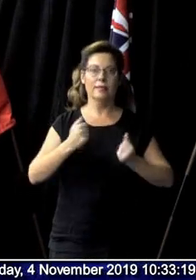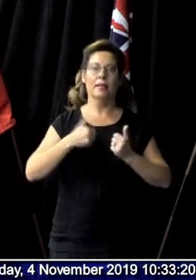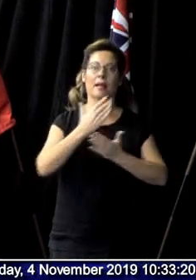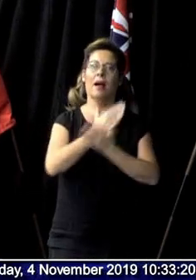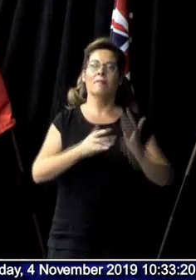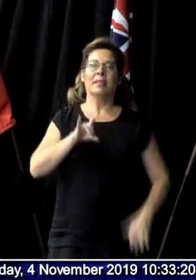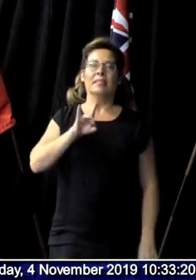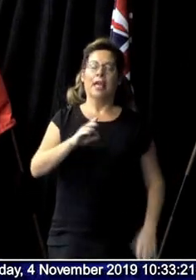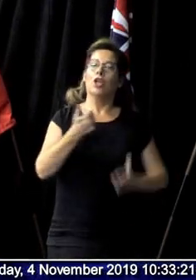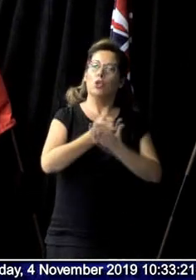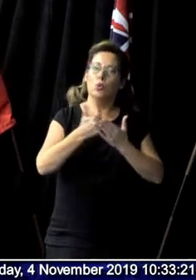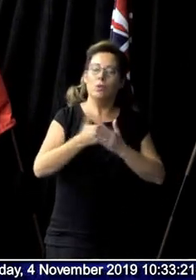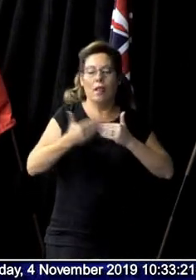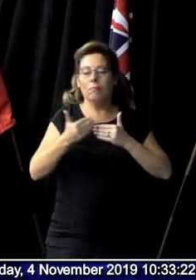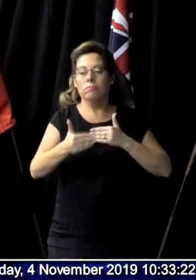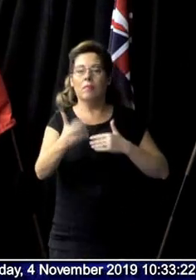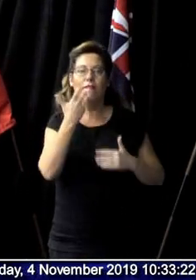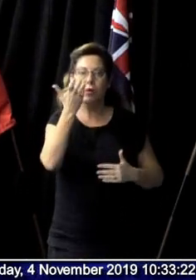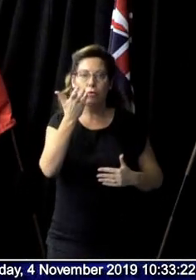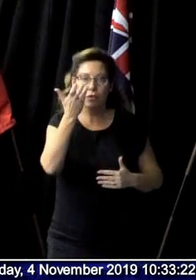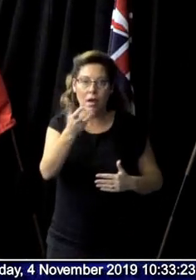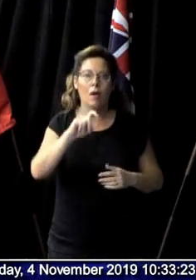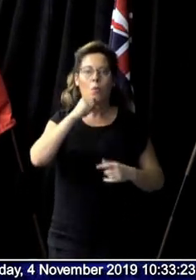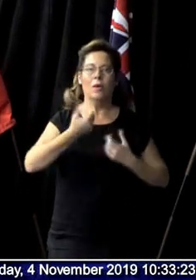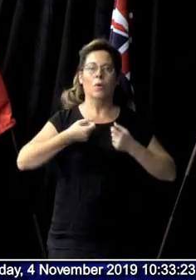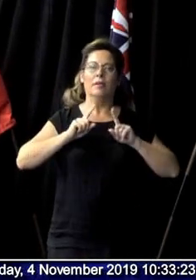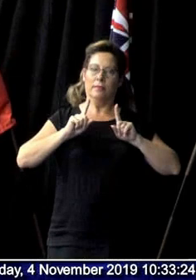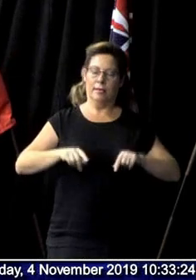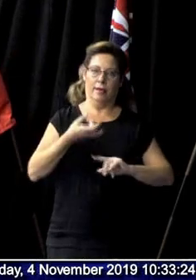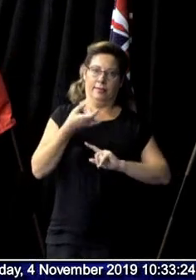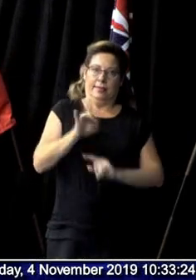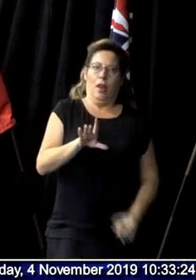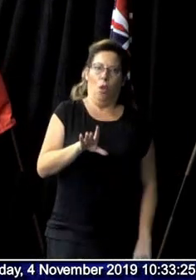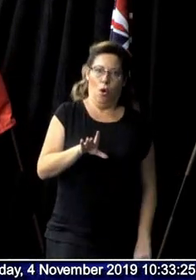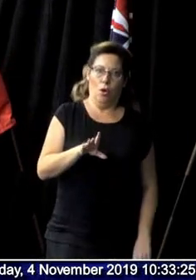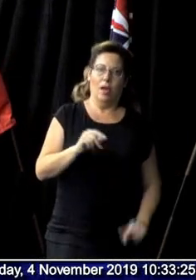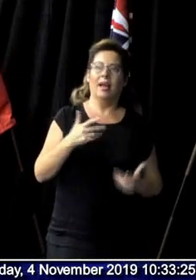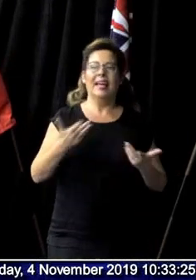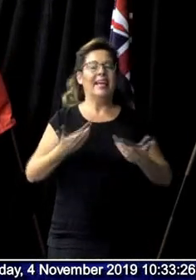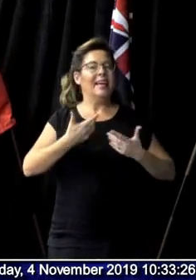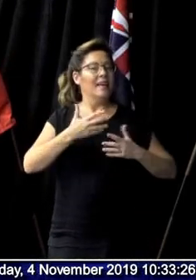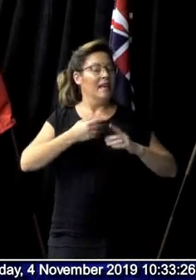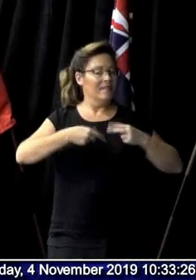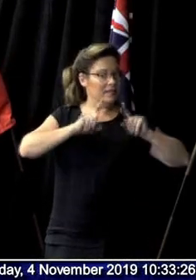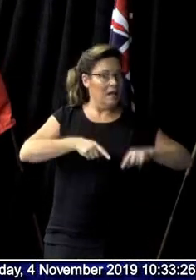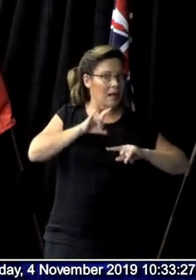We will certainly take at least one break during the morning, usually, if we start at 10 at about 11.30 but we may take other breaks